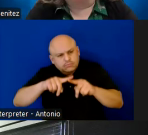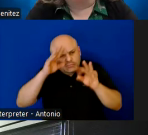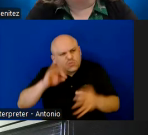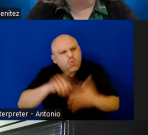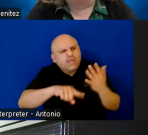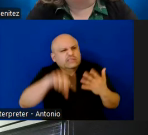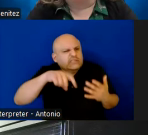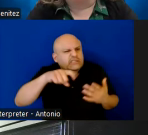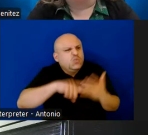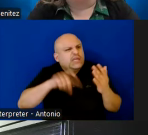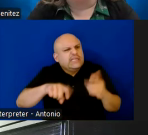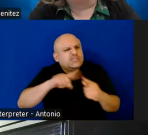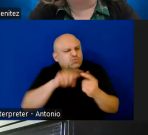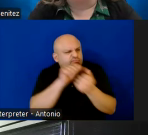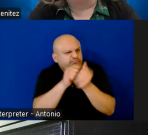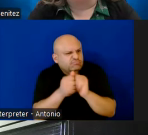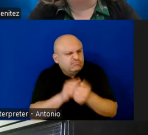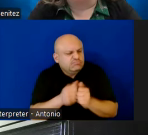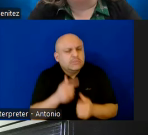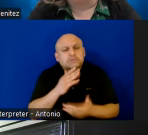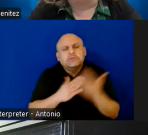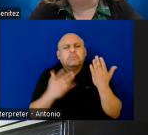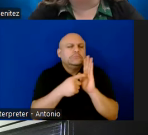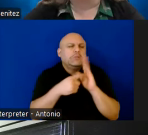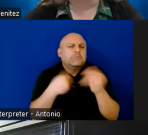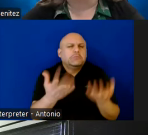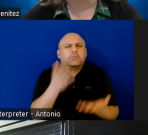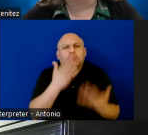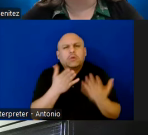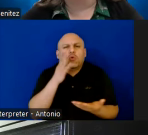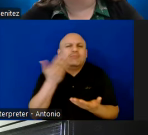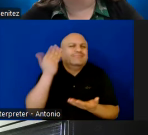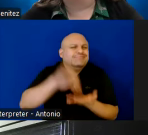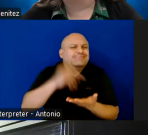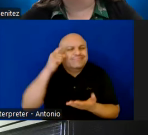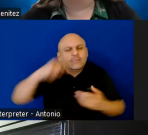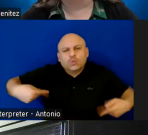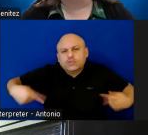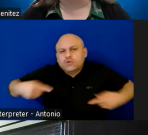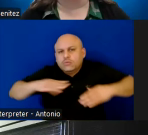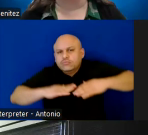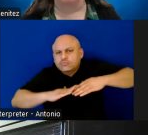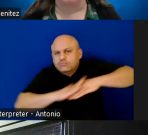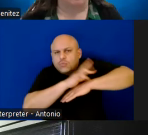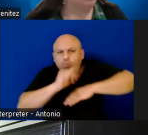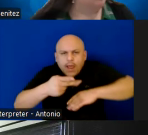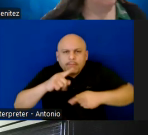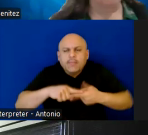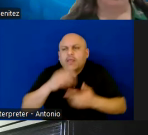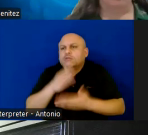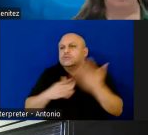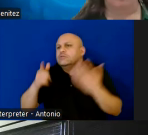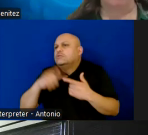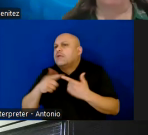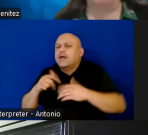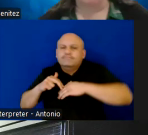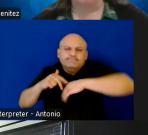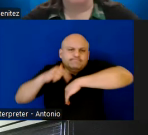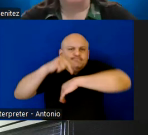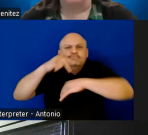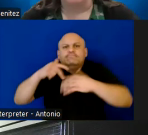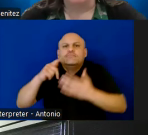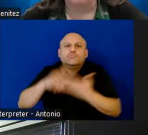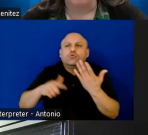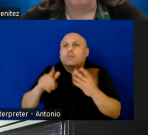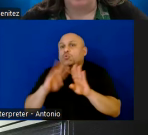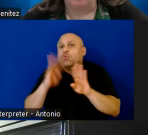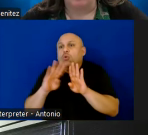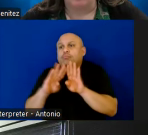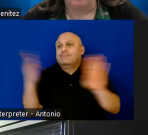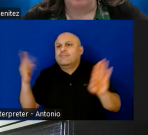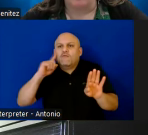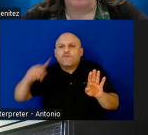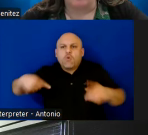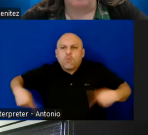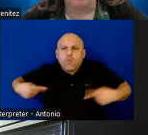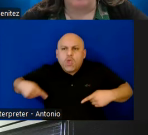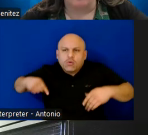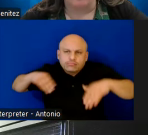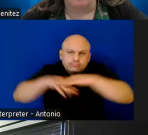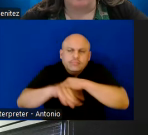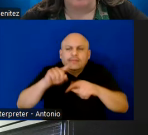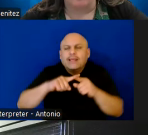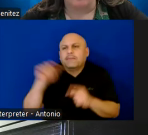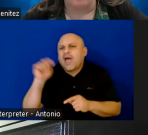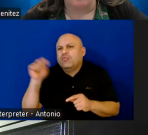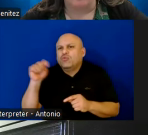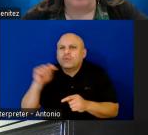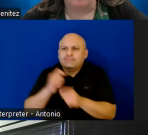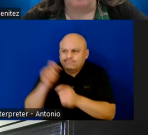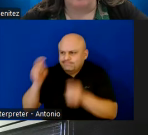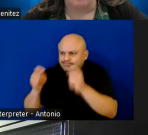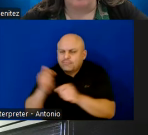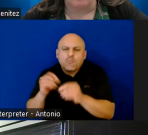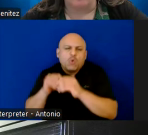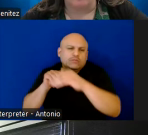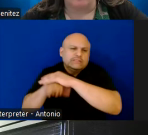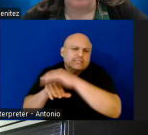or another professional to determine what is needed and what needs to be mod identified. So some examples would include, again, wheelchair ramps, environmental control units, stair lifts, door widening for wheelchair access, and making bathrooms more accessible.